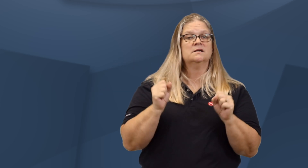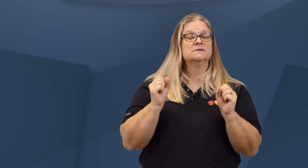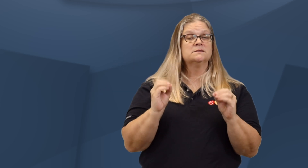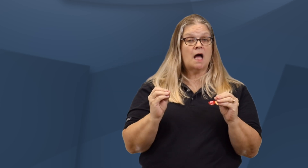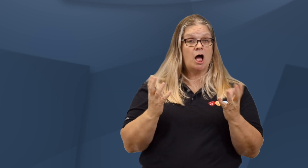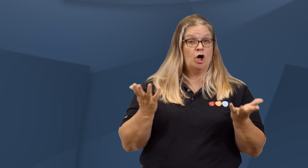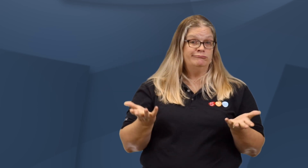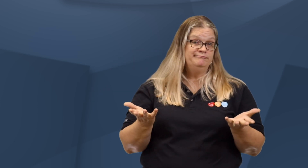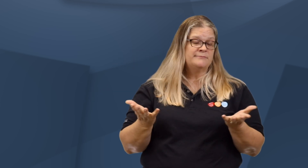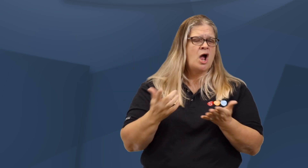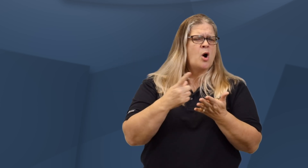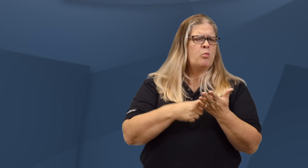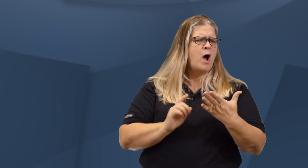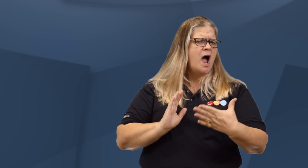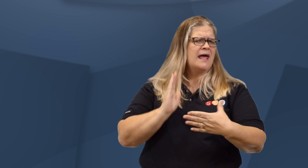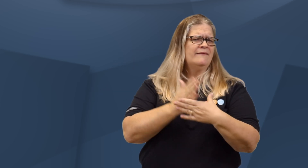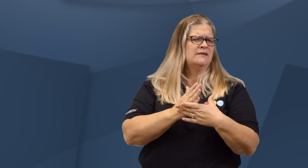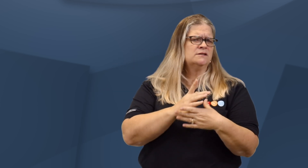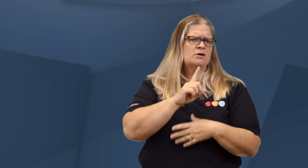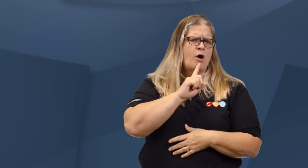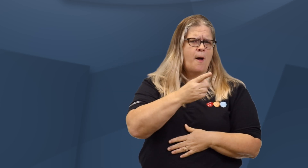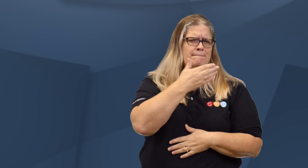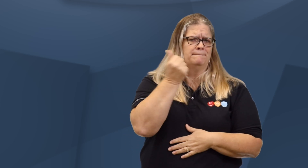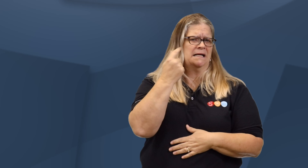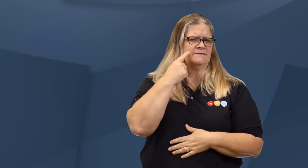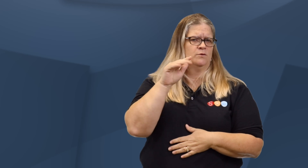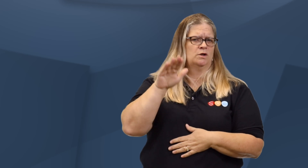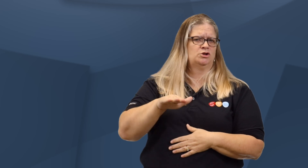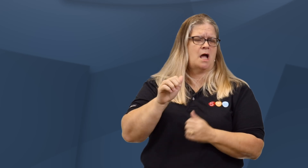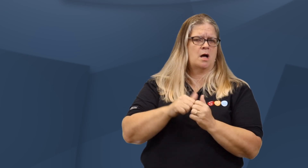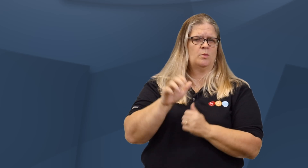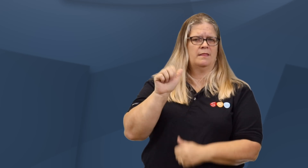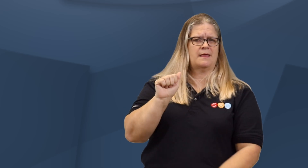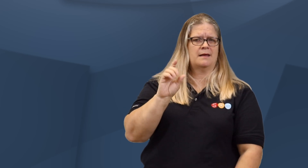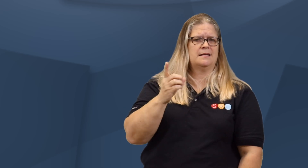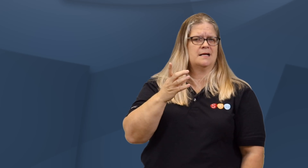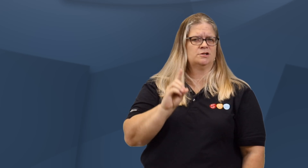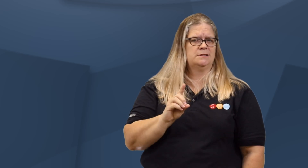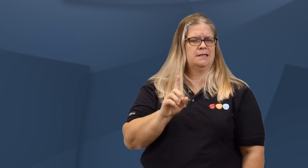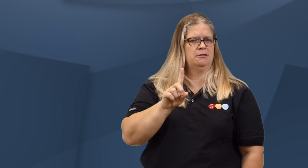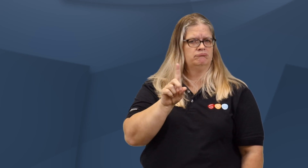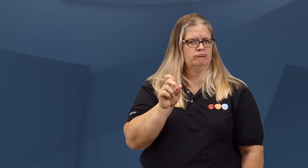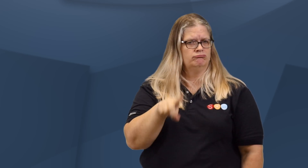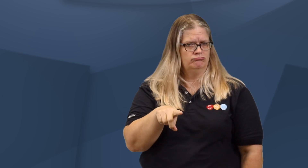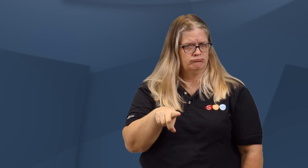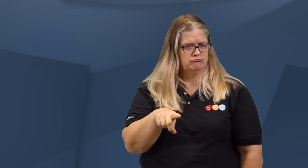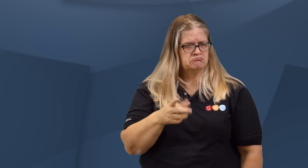So, what interventions are best for a child with ADHD?